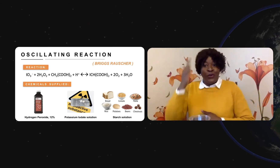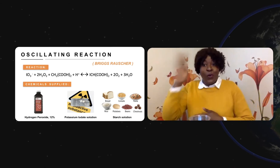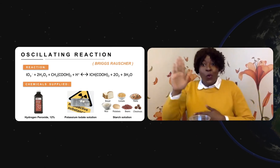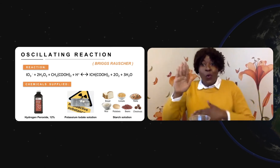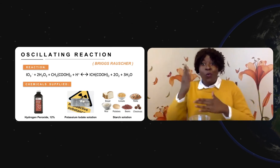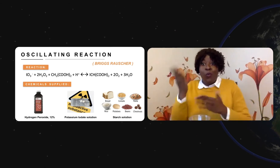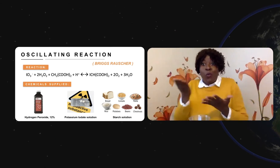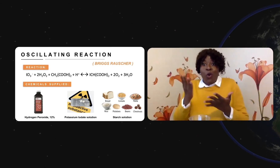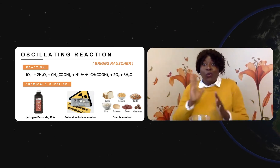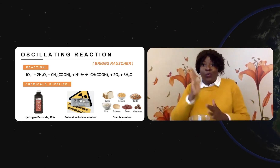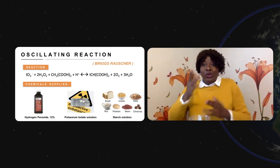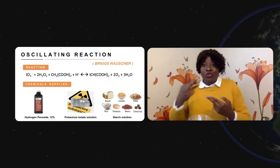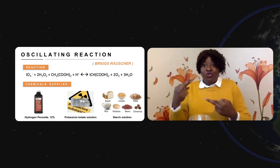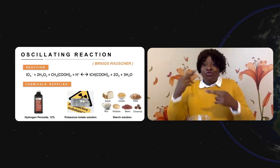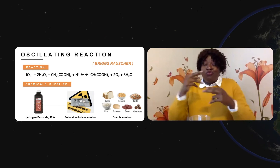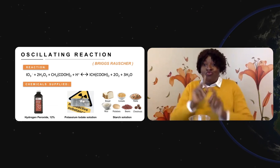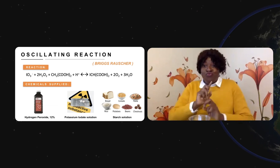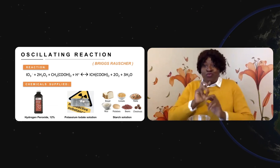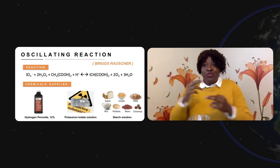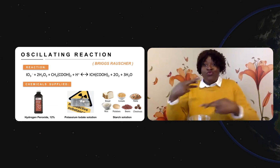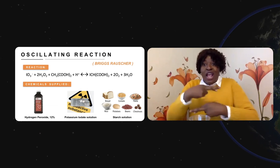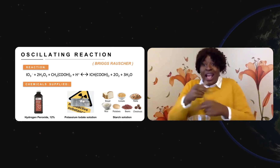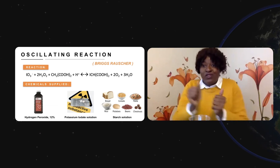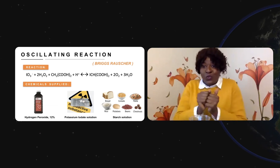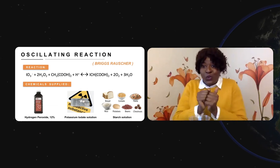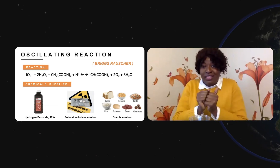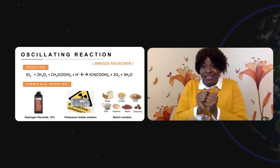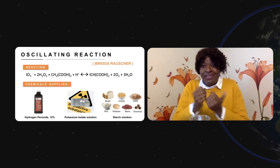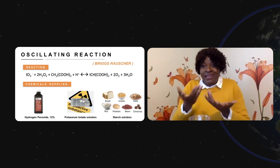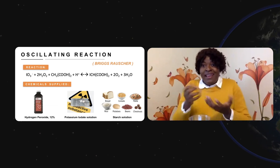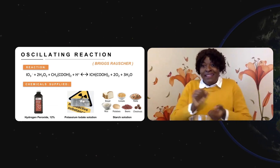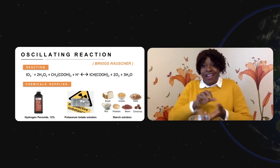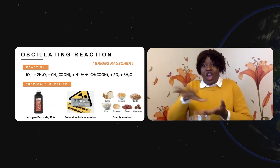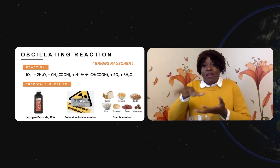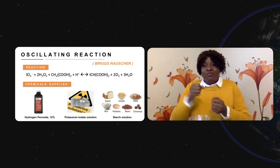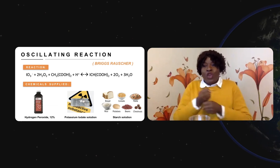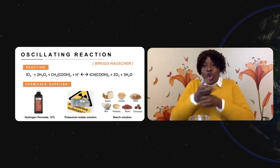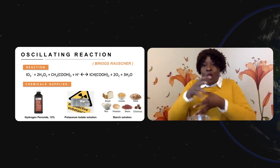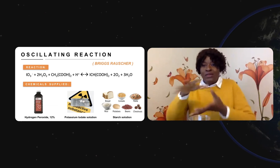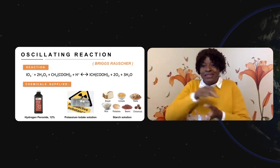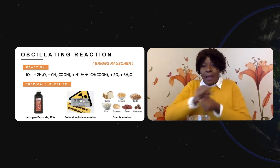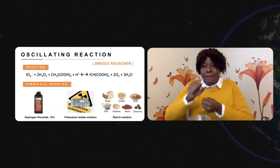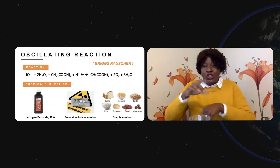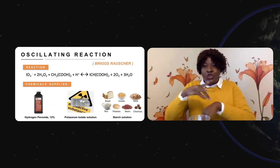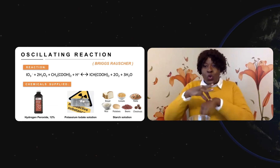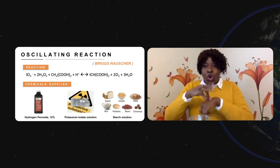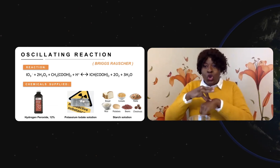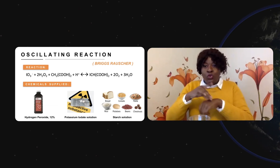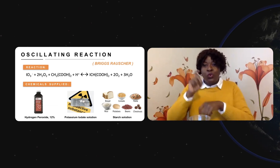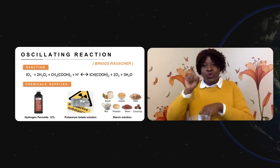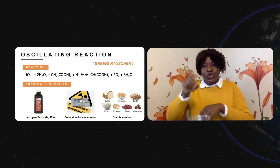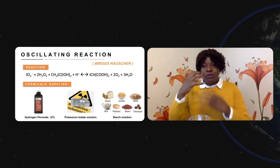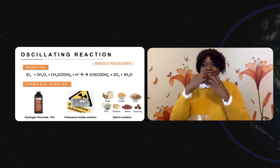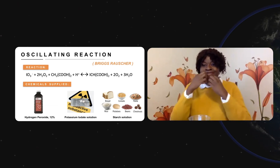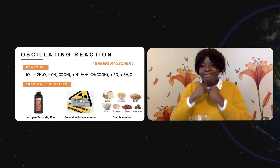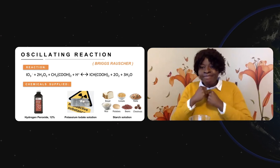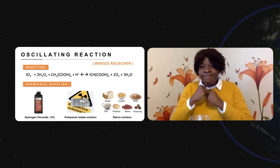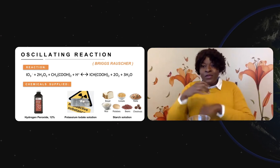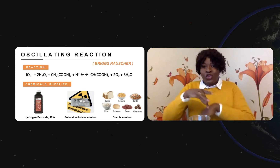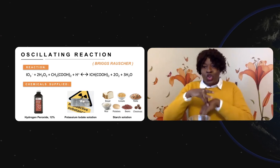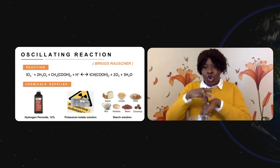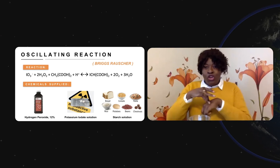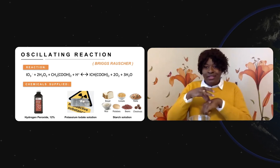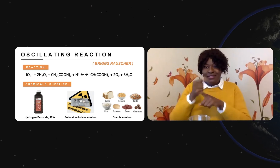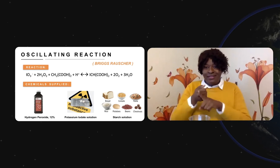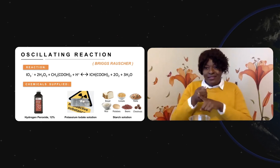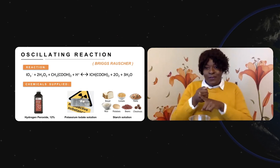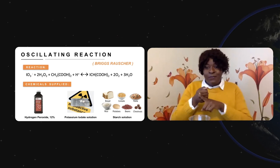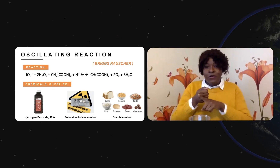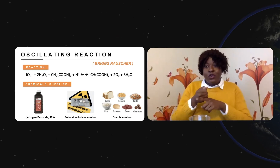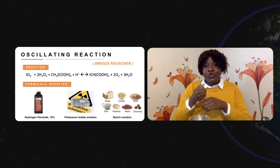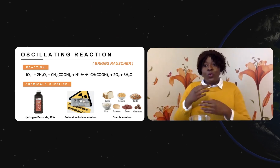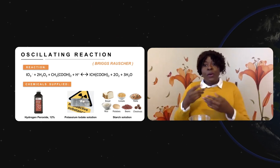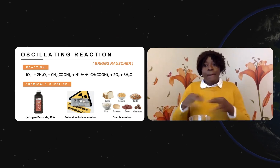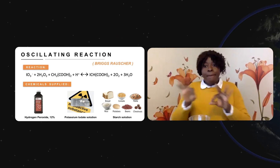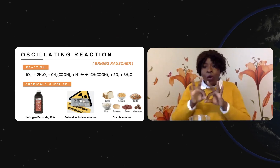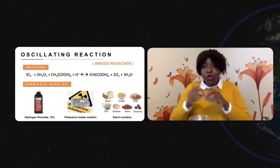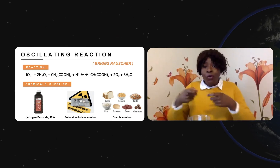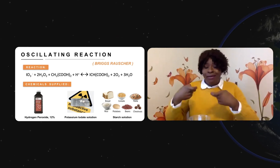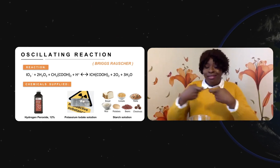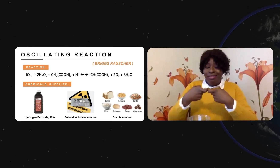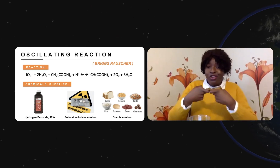You don't know what the battery could react with and how it could damage the earth.